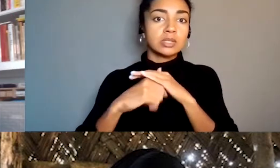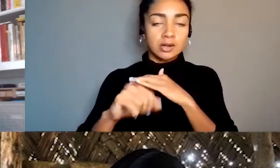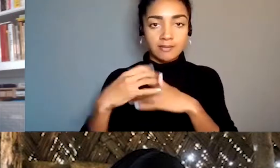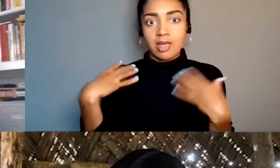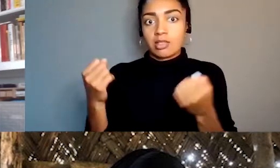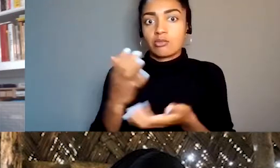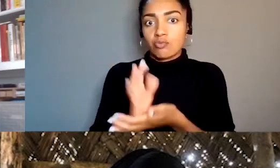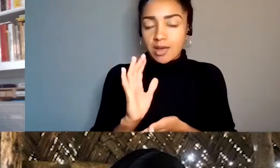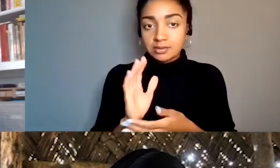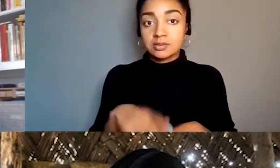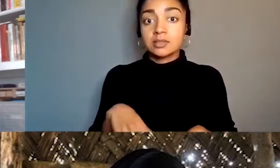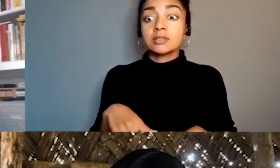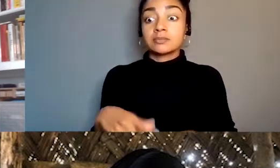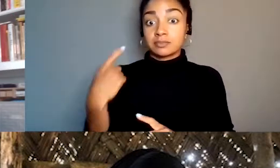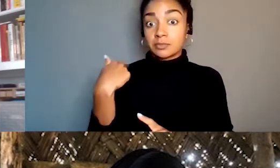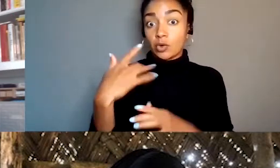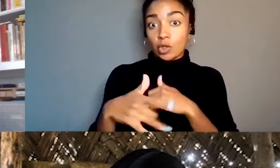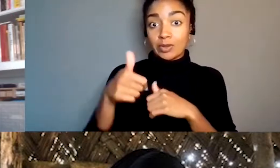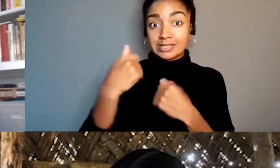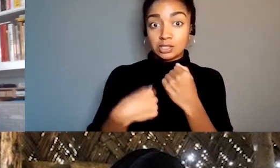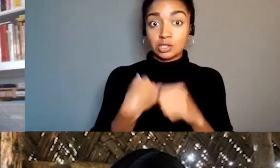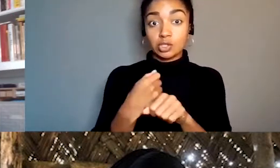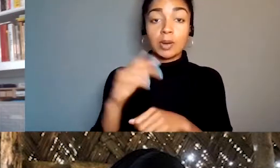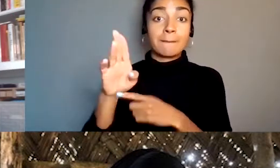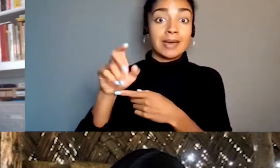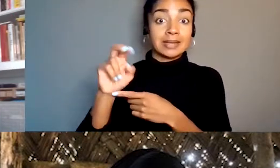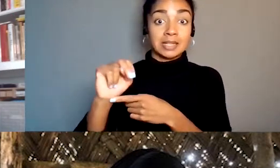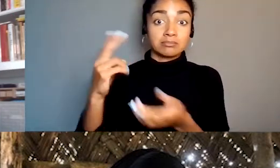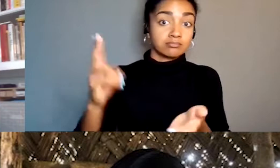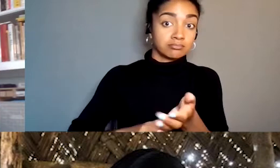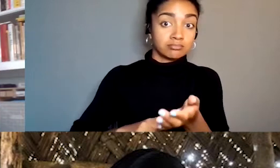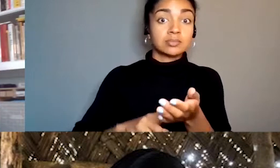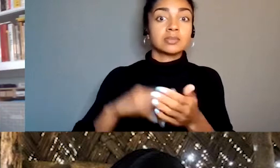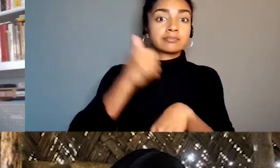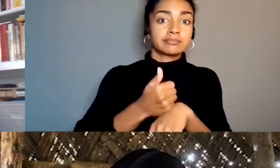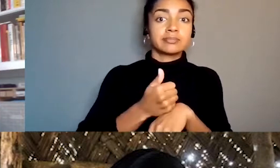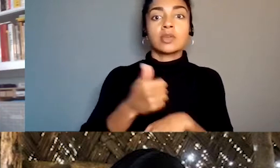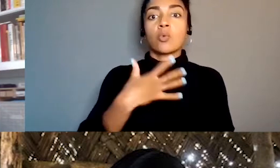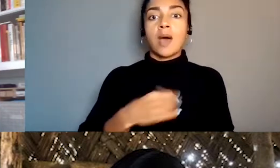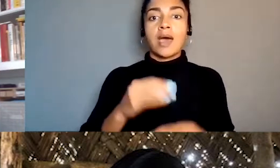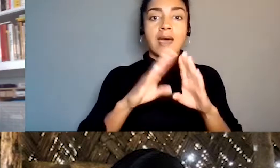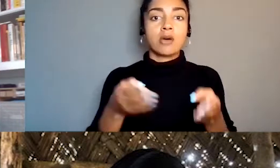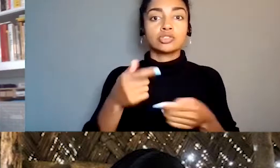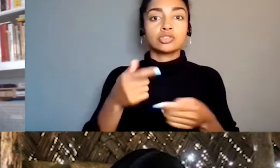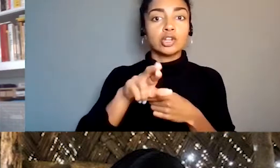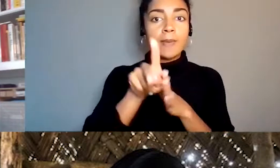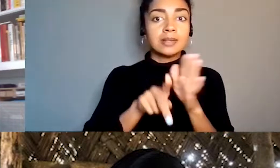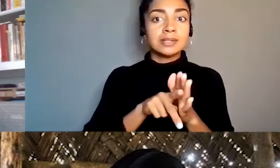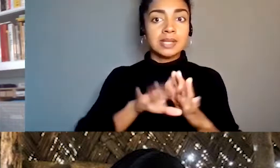Policy Council and mandated the new whole-of-government U.S. Strategy and Gender.